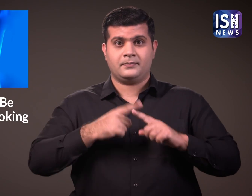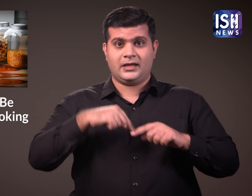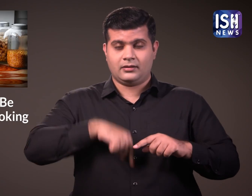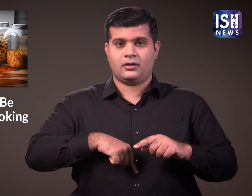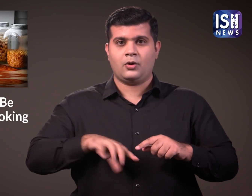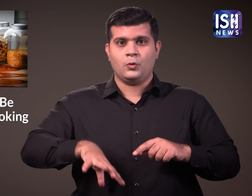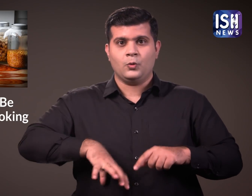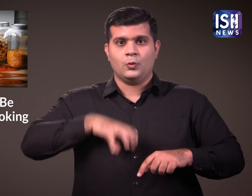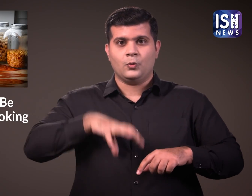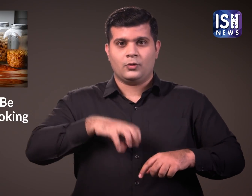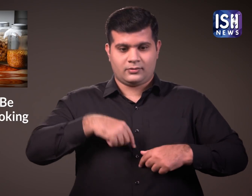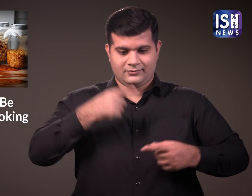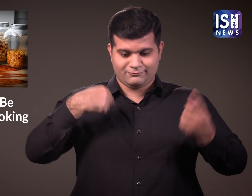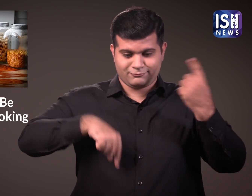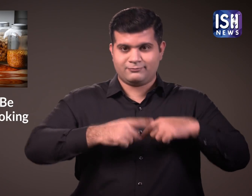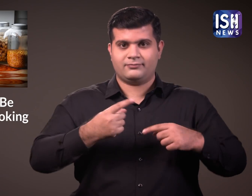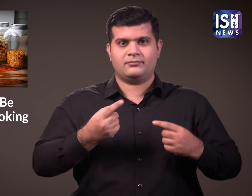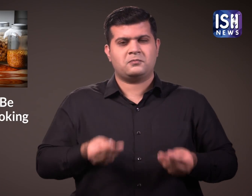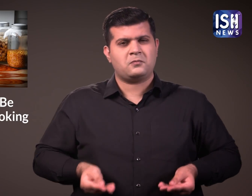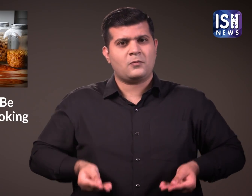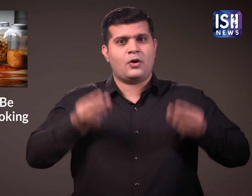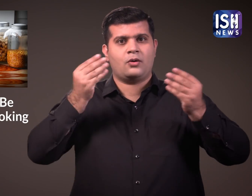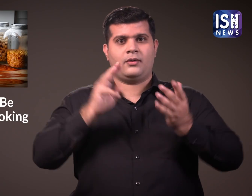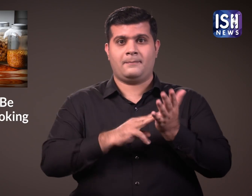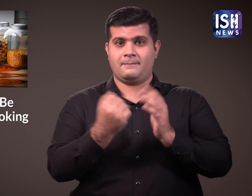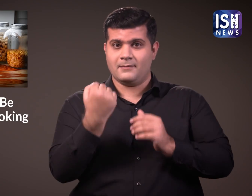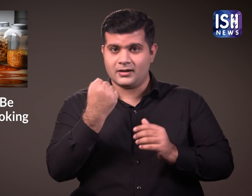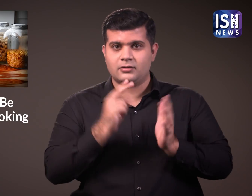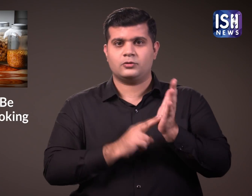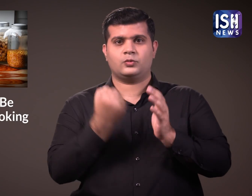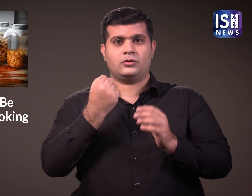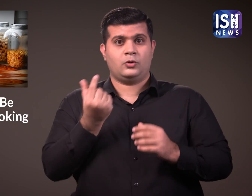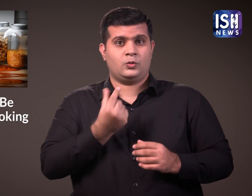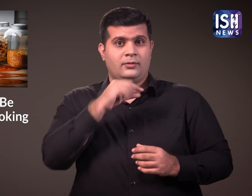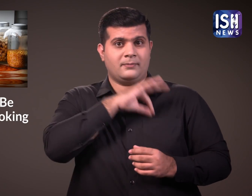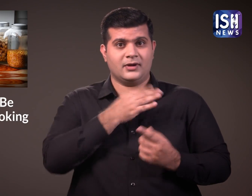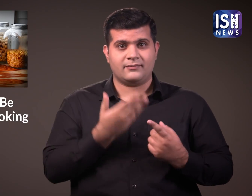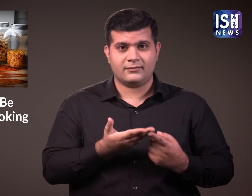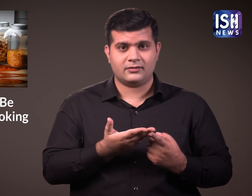and your body can absorb the minerals and nutrients.